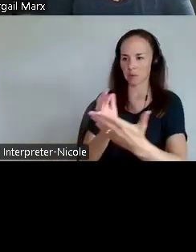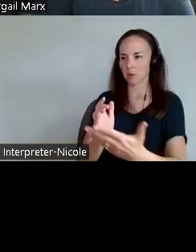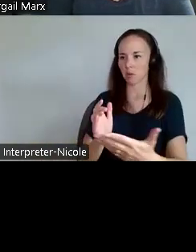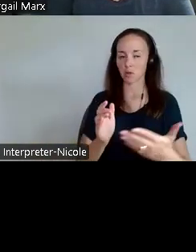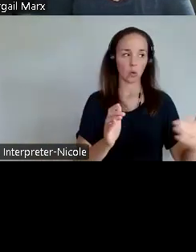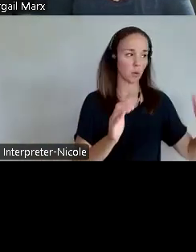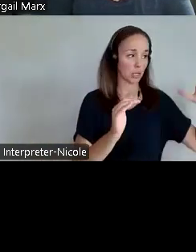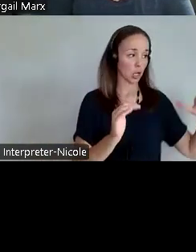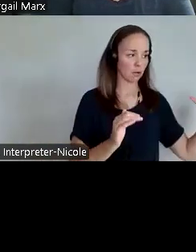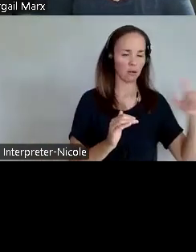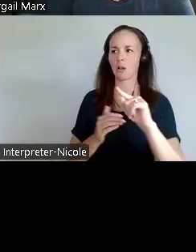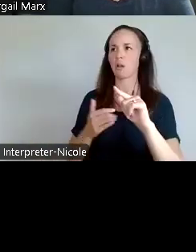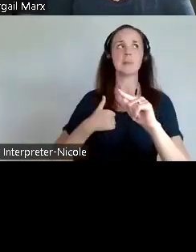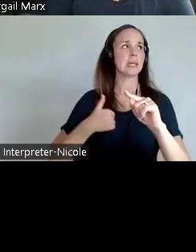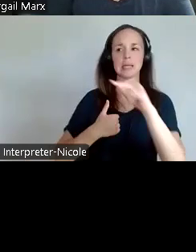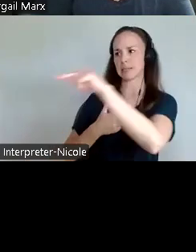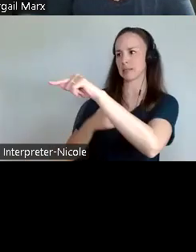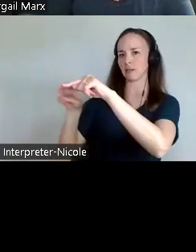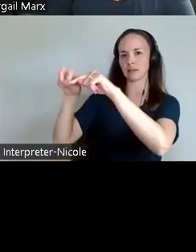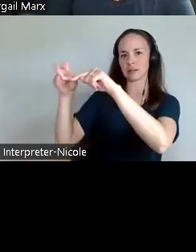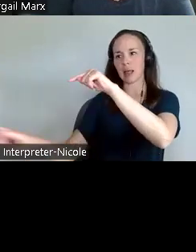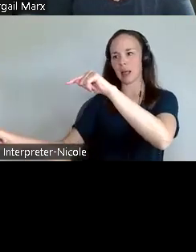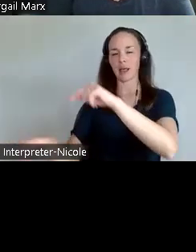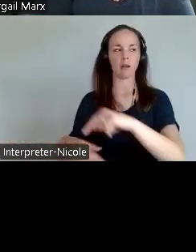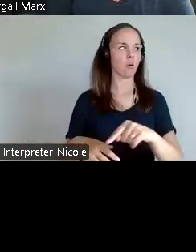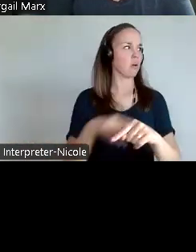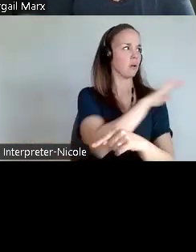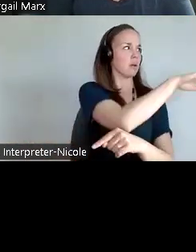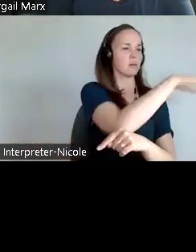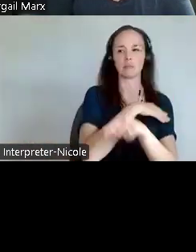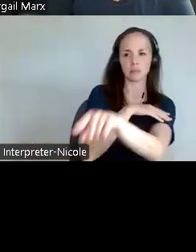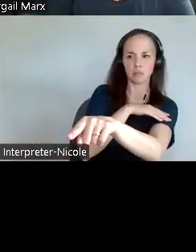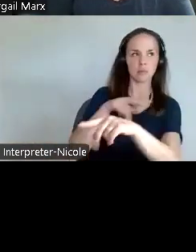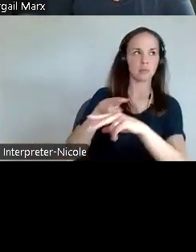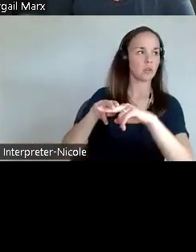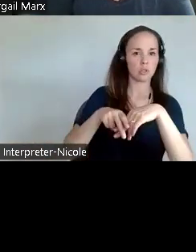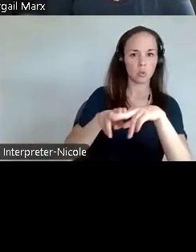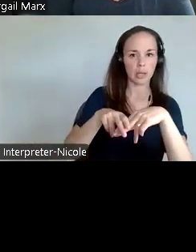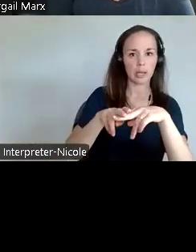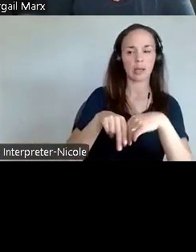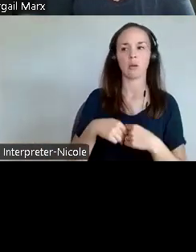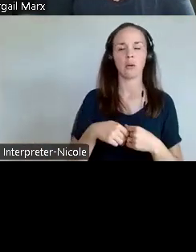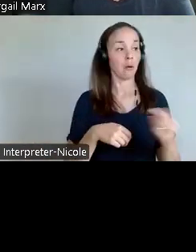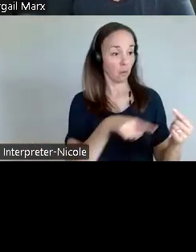to go down the slide or go swing or maybe asking somebody if they want to play on the playground,